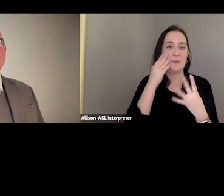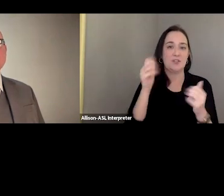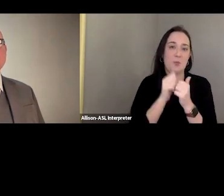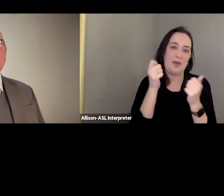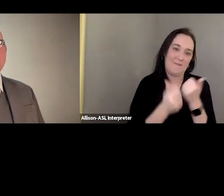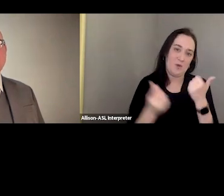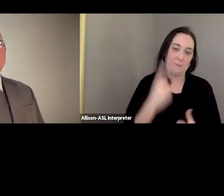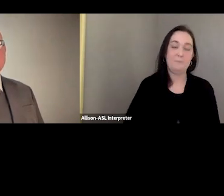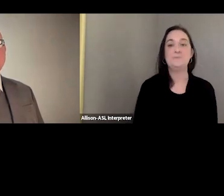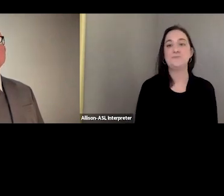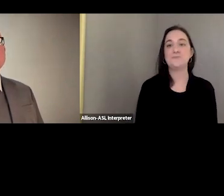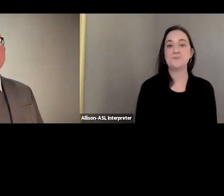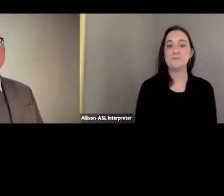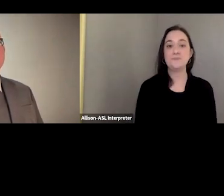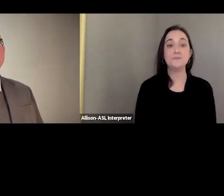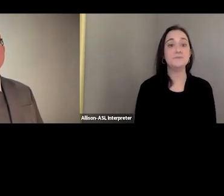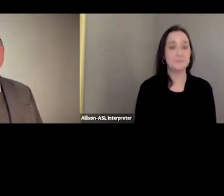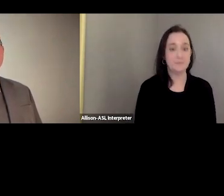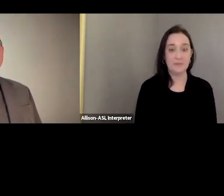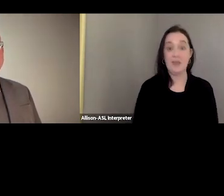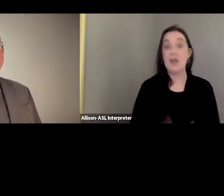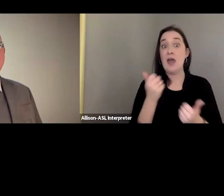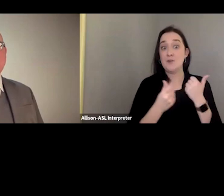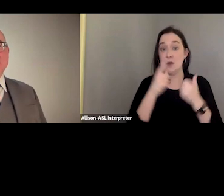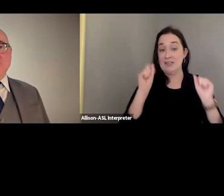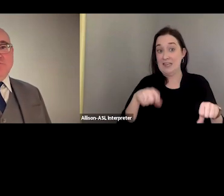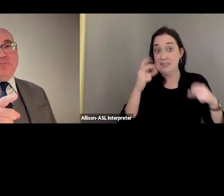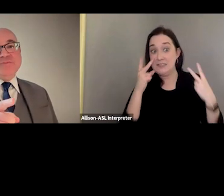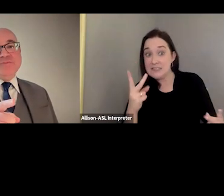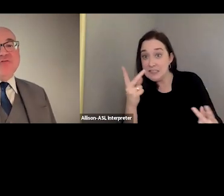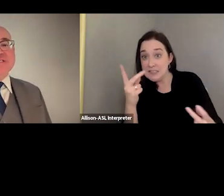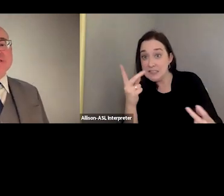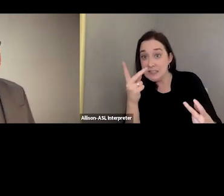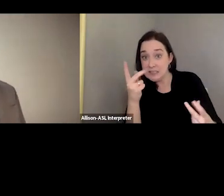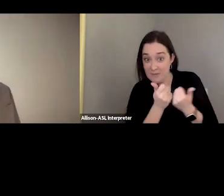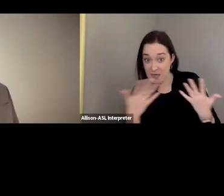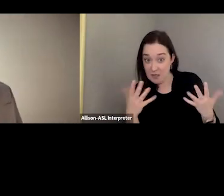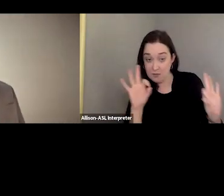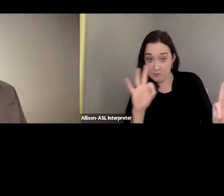Let me just check in. Is everyone seeing everything and okay. And again, please put your questions and answers and I will